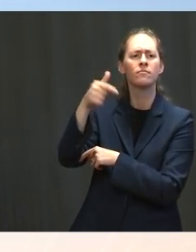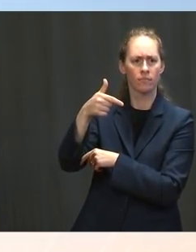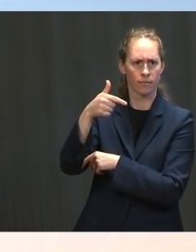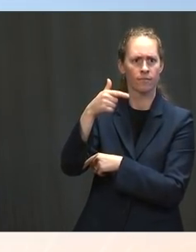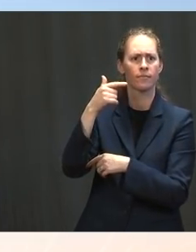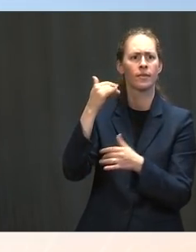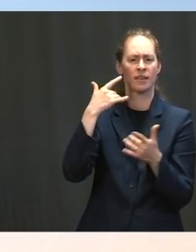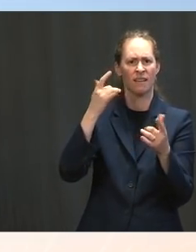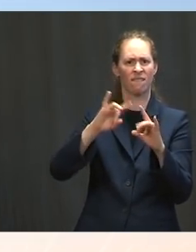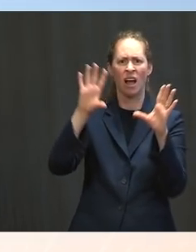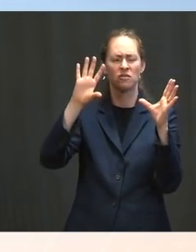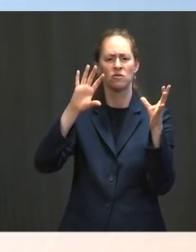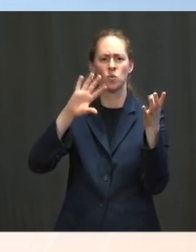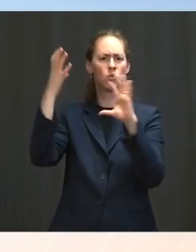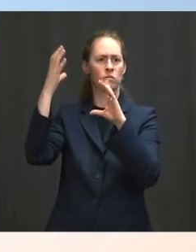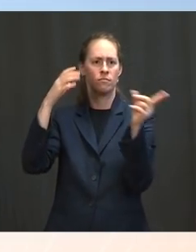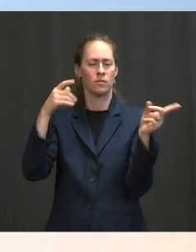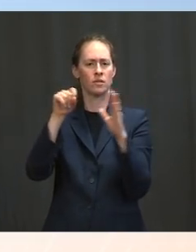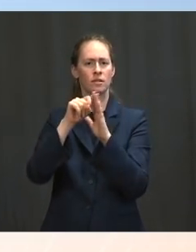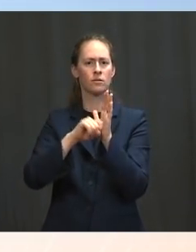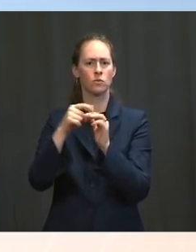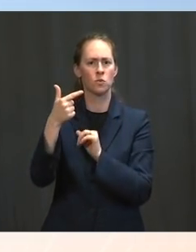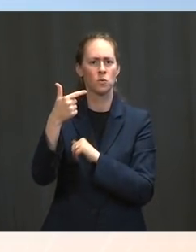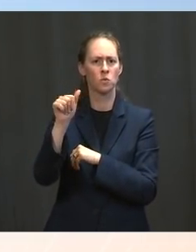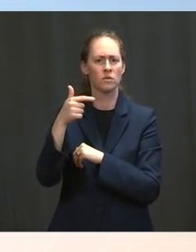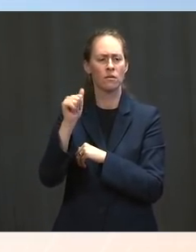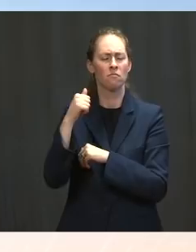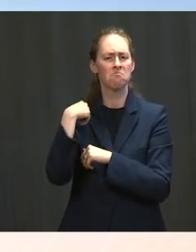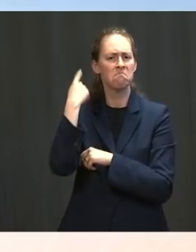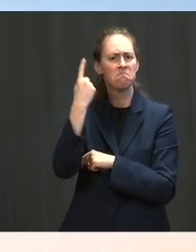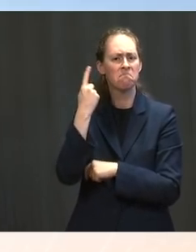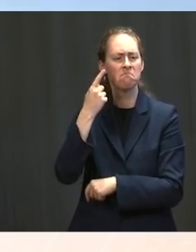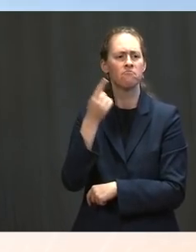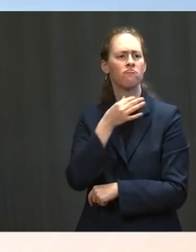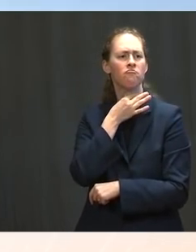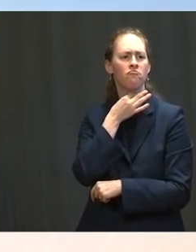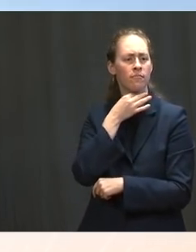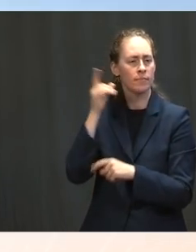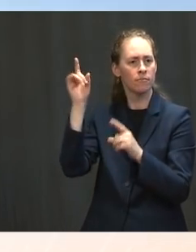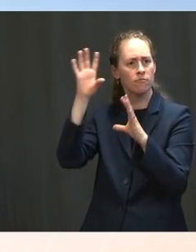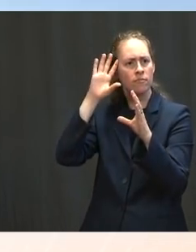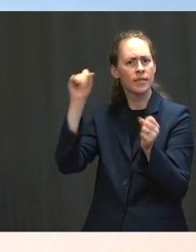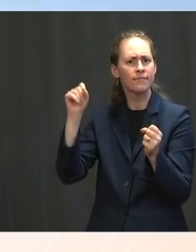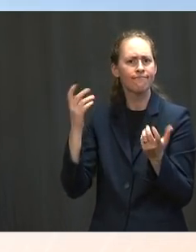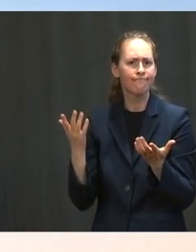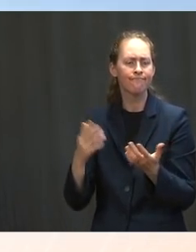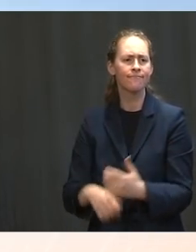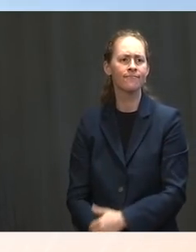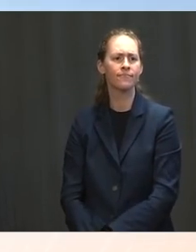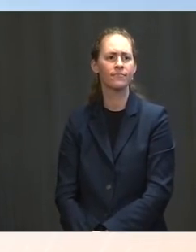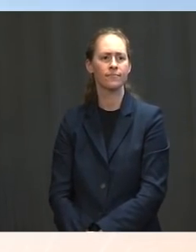and also journalists were attacked. Now, the President has recently vowed to use U.S. diplomacy and foreign assistance